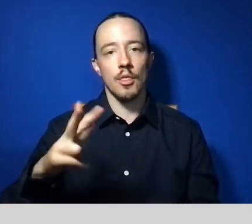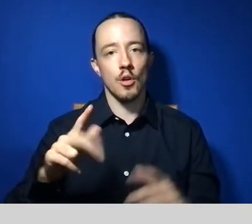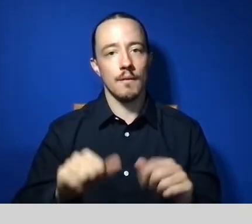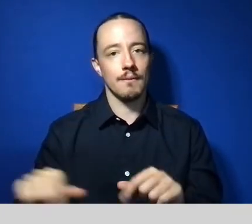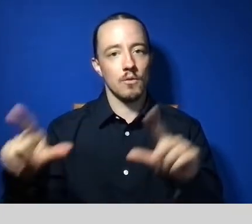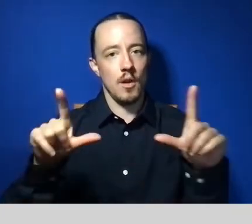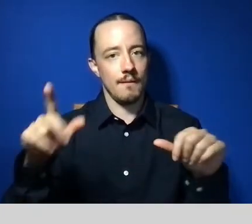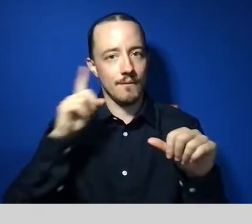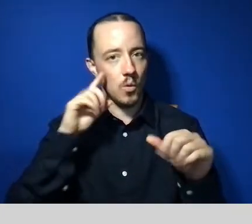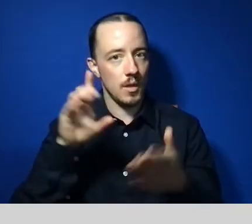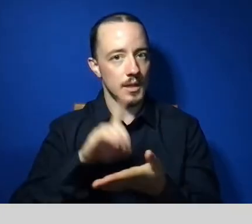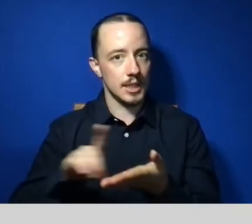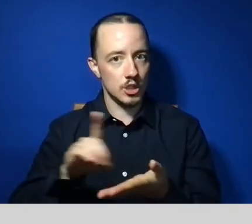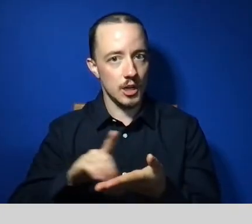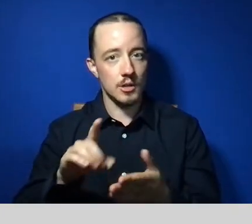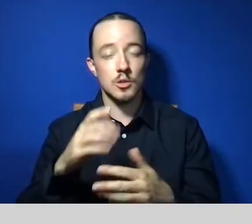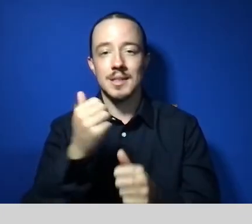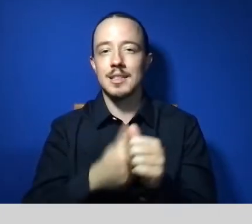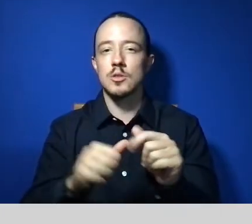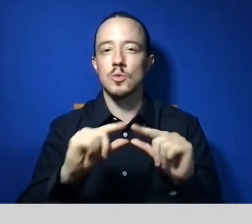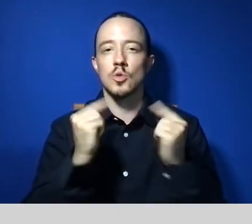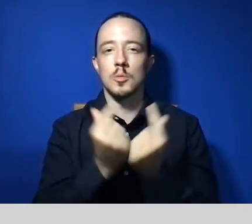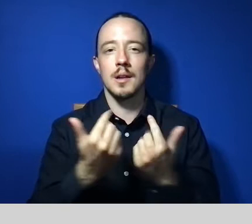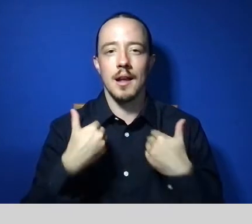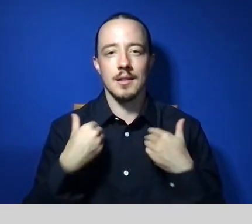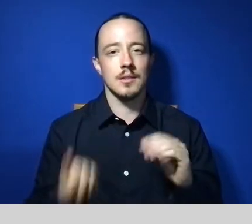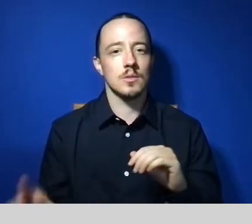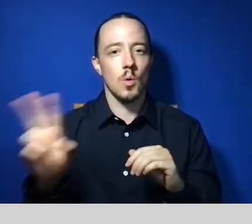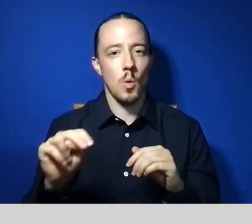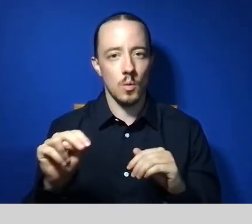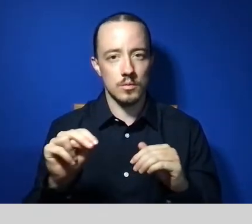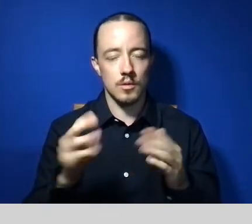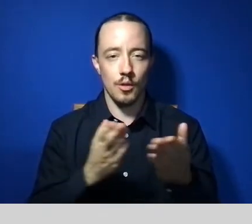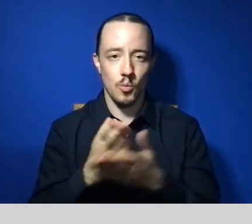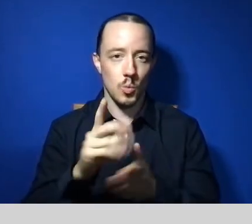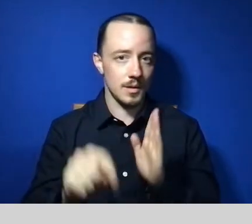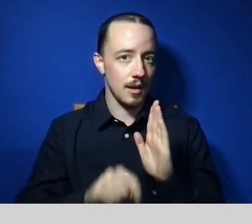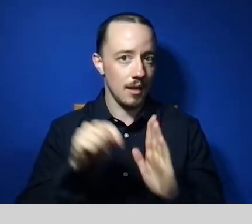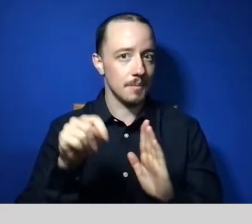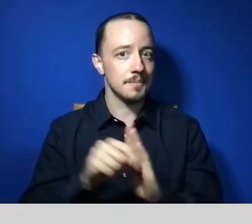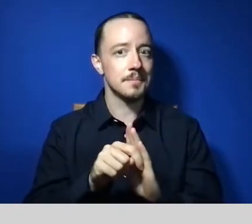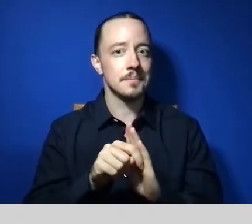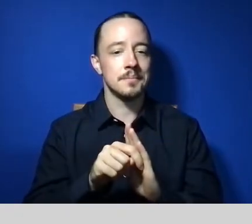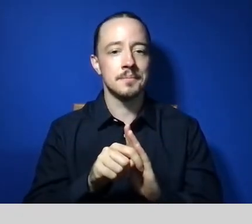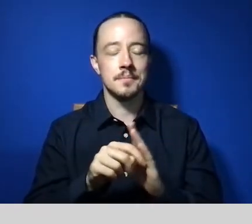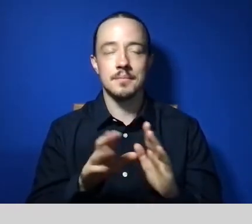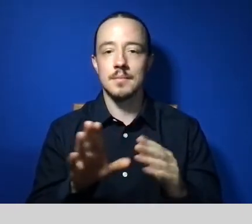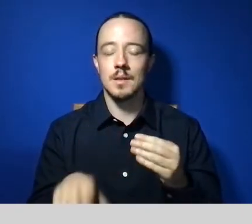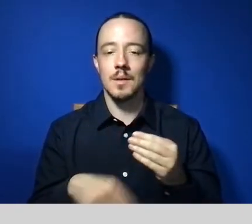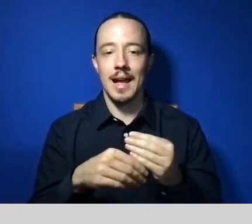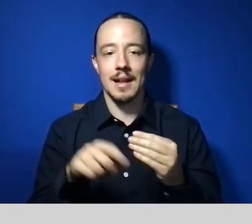So each group has its own frame that it goes over time. And so I added this frame here,